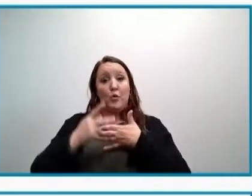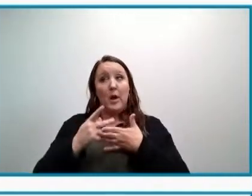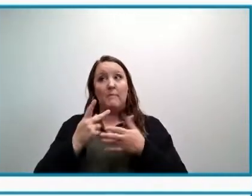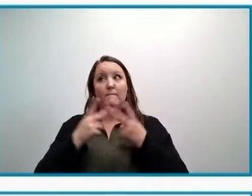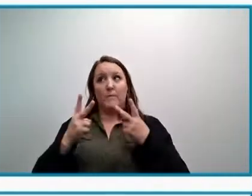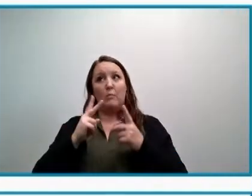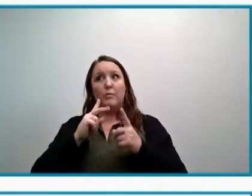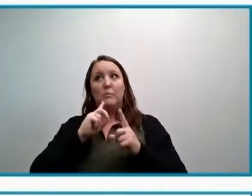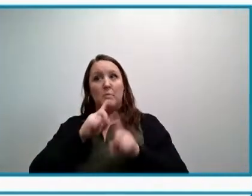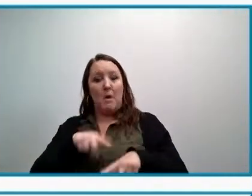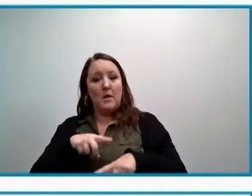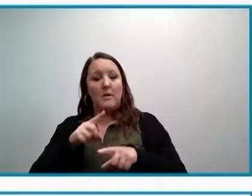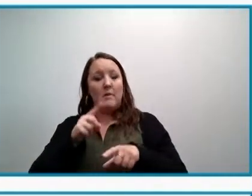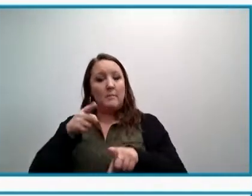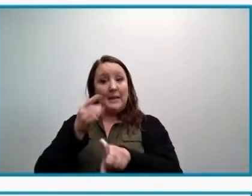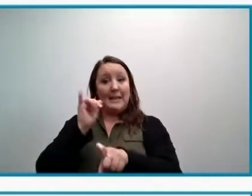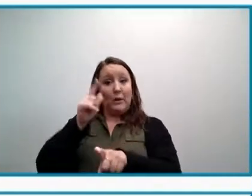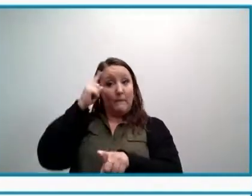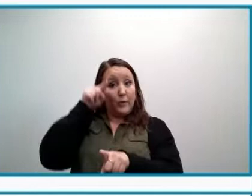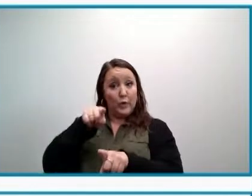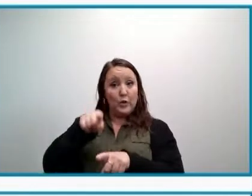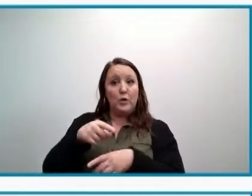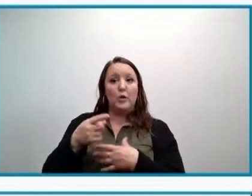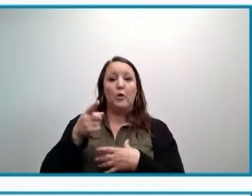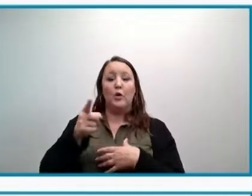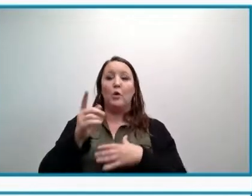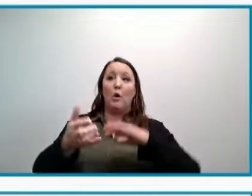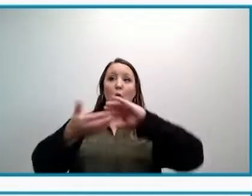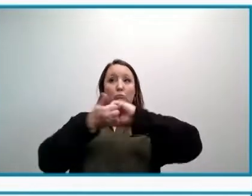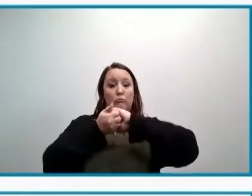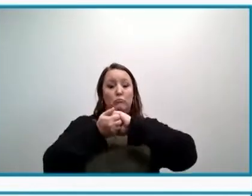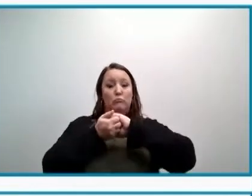for you coming in as a partner and then becoming a part of the programming